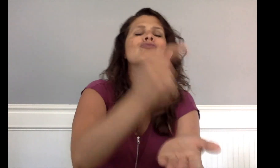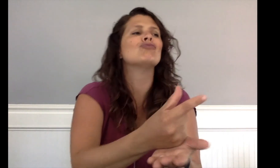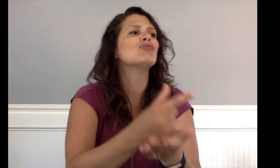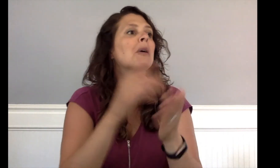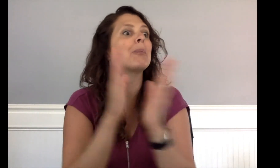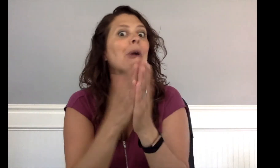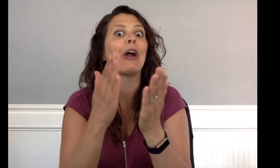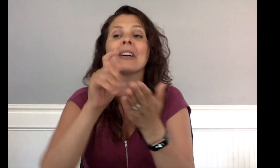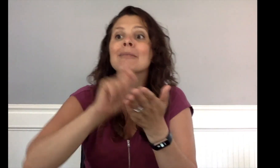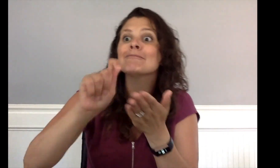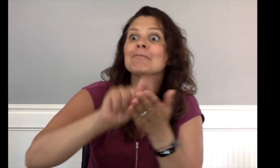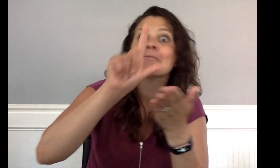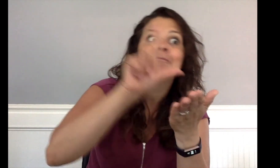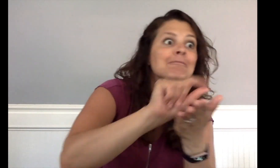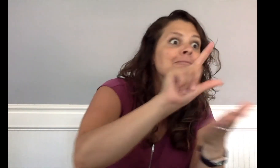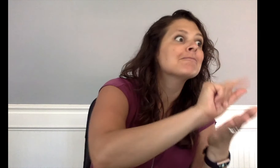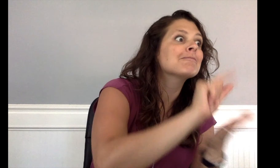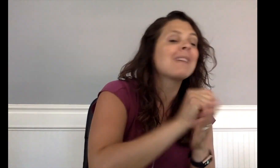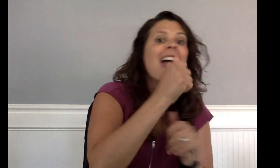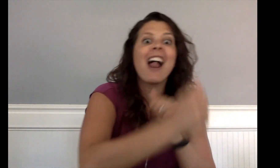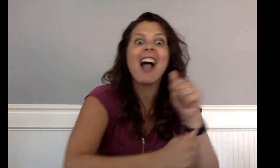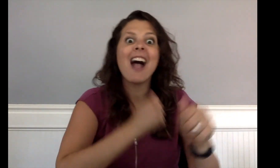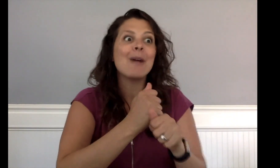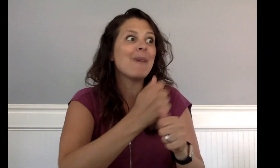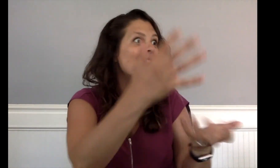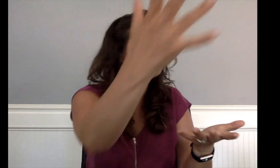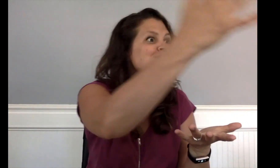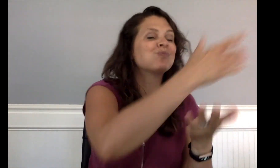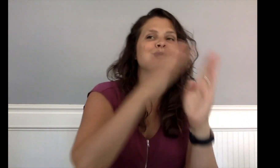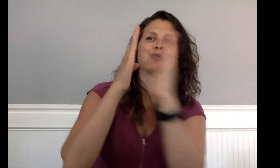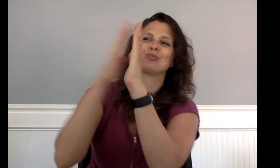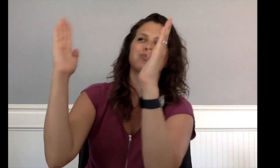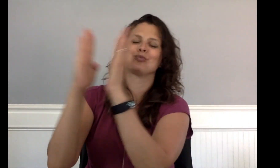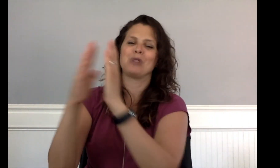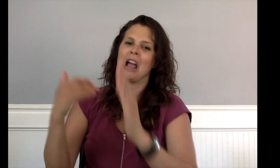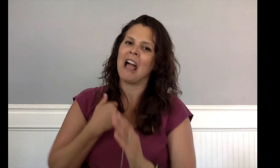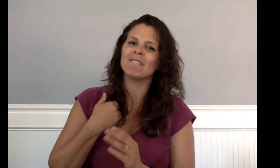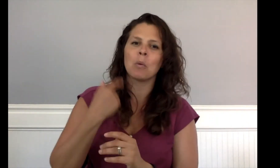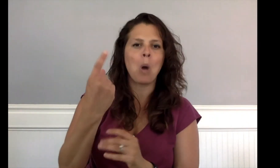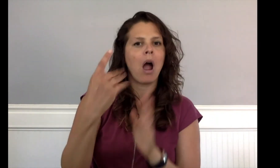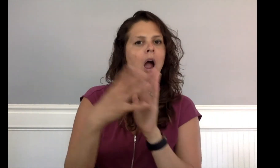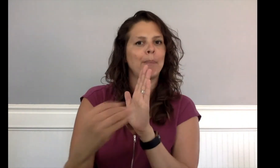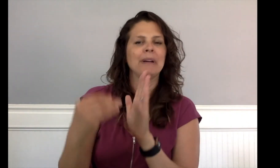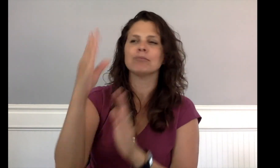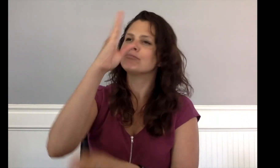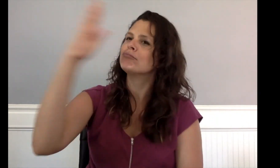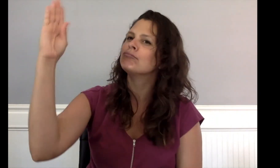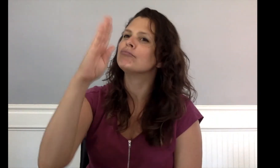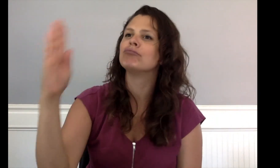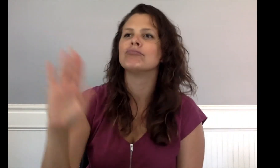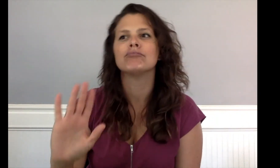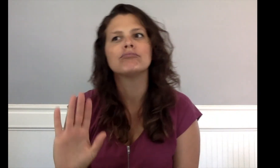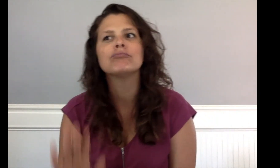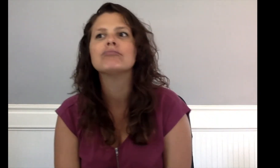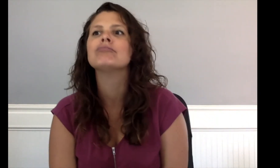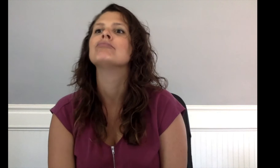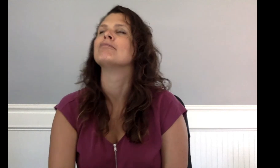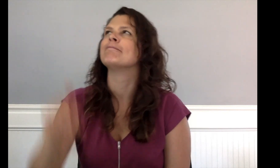written by an alumnus? ” Mr. Castle pointed to the top